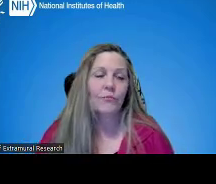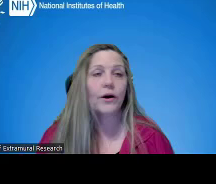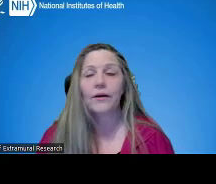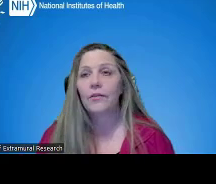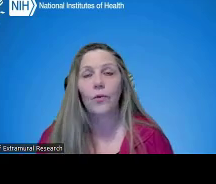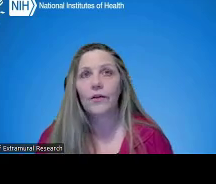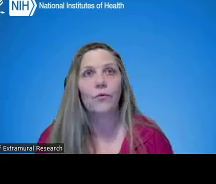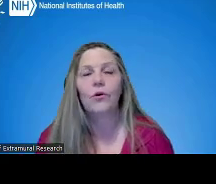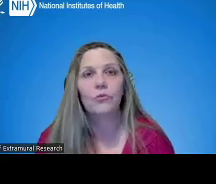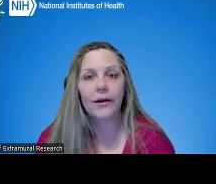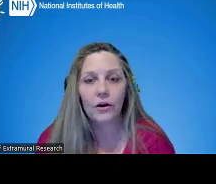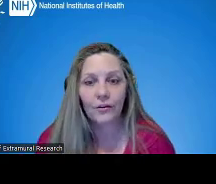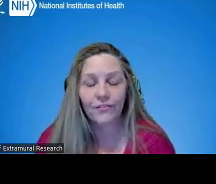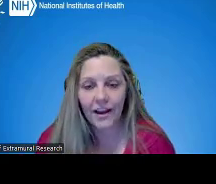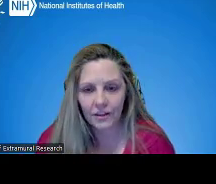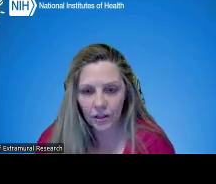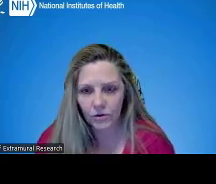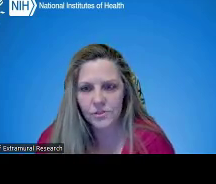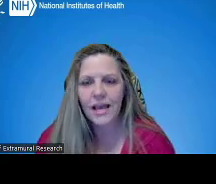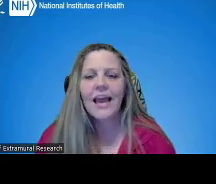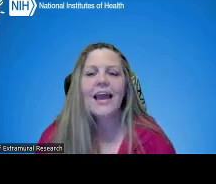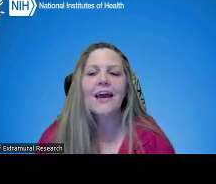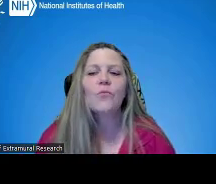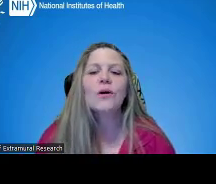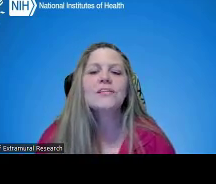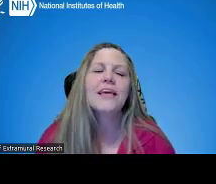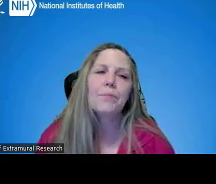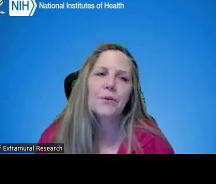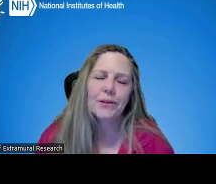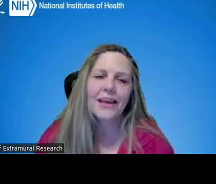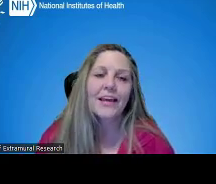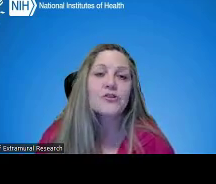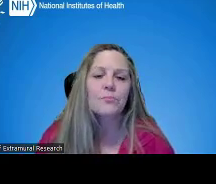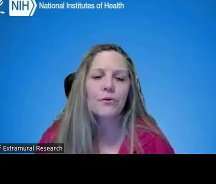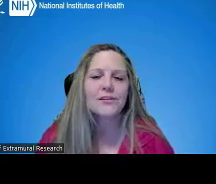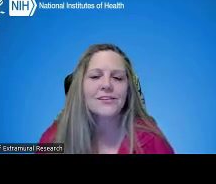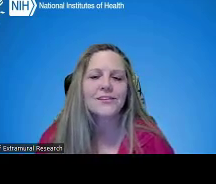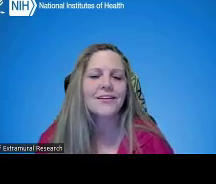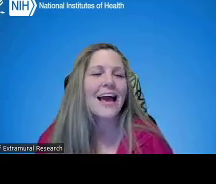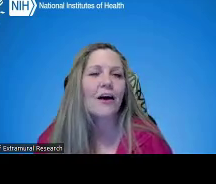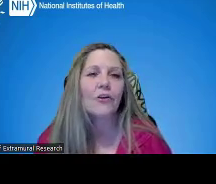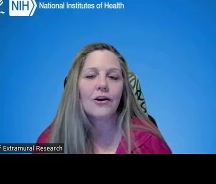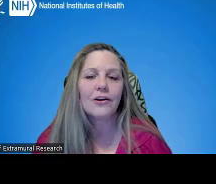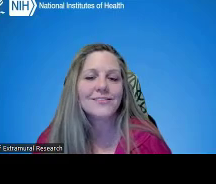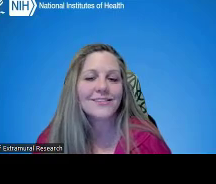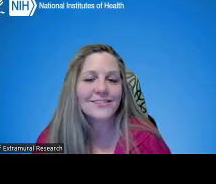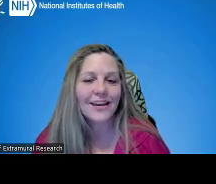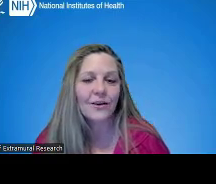and where in the world do I go to find those? And, what's the application process, and how long does it take,